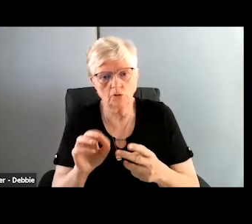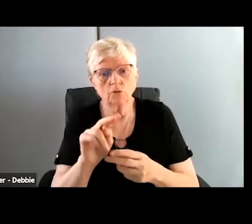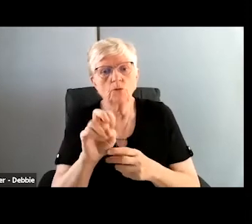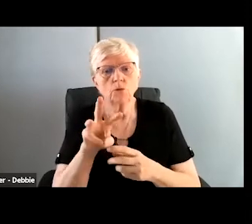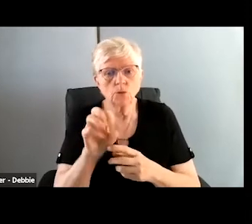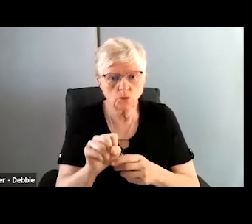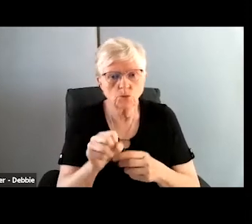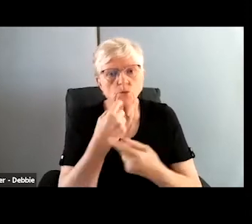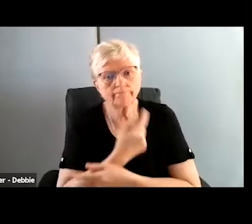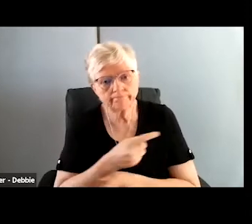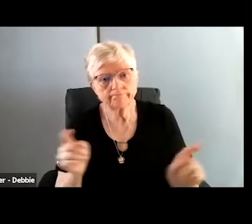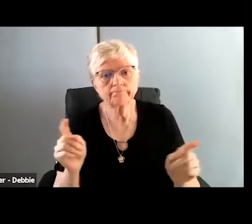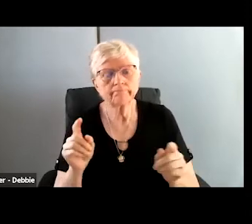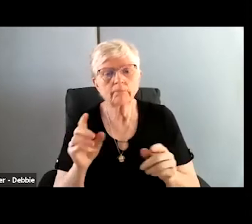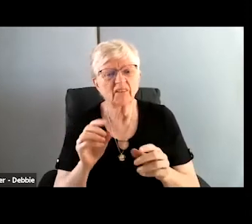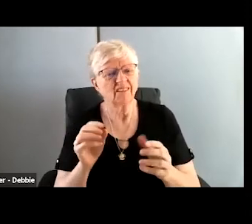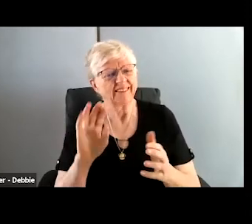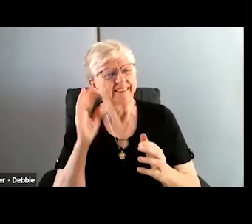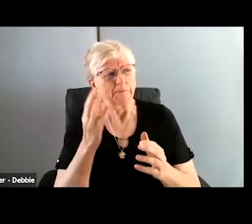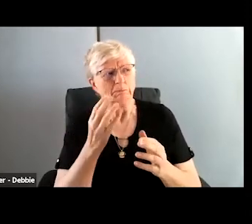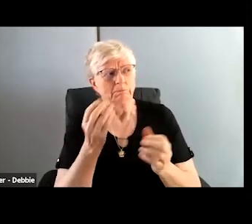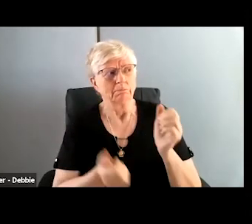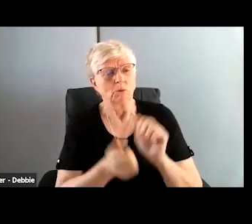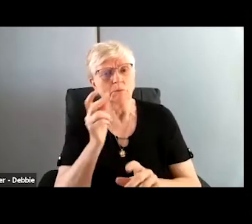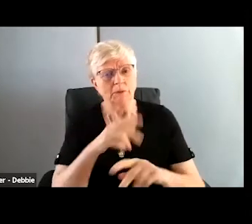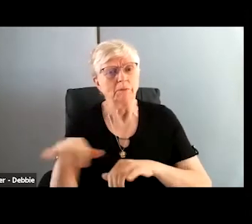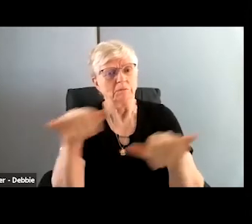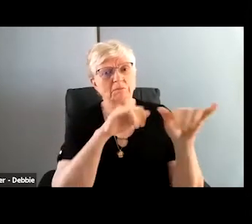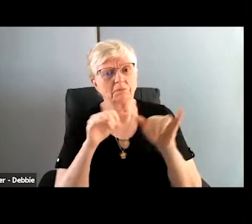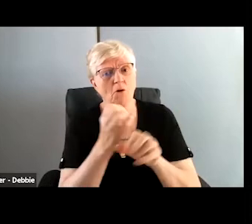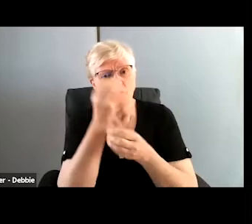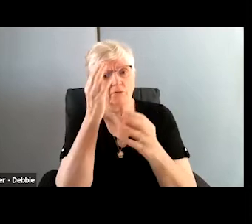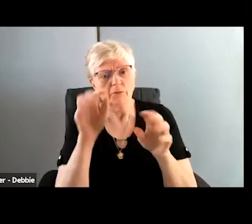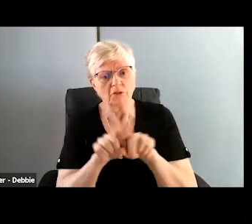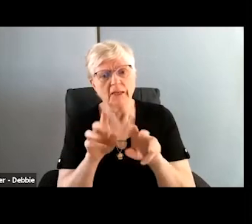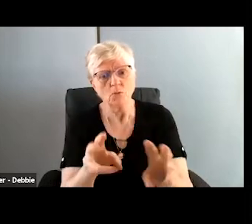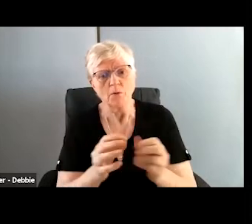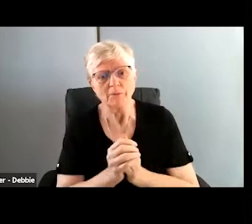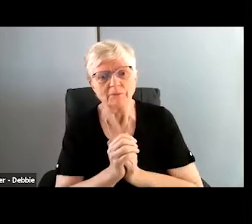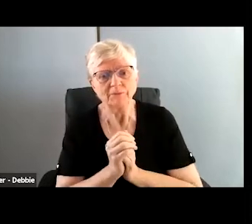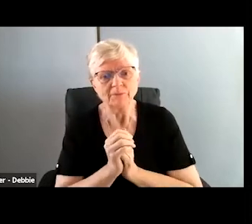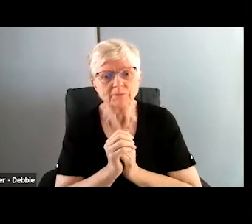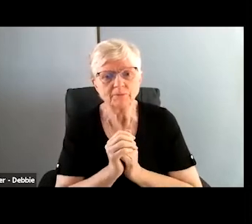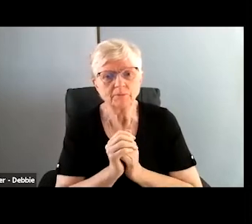VIDEO FORMAT, SINCE THAT'S FAIRLY UNIVERSAL IN BRIEFINGS IN VIDEO FORMAT, SINCE THAT'S FAIRLY UNIVERSAL IN TERMS OF HOW PEOPLE GOT THEIR INFORMATION.